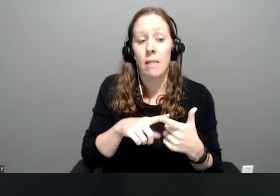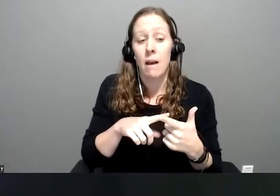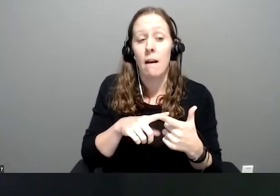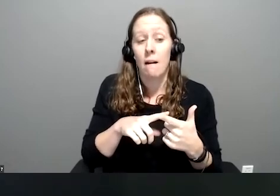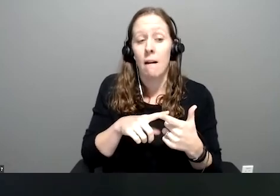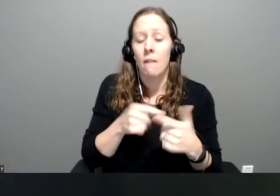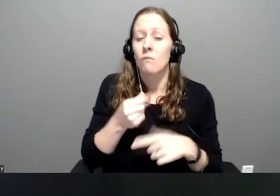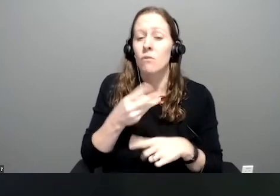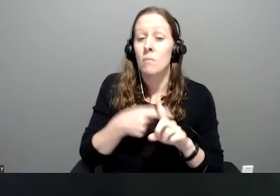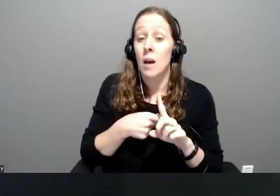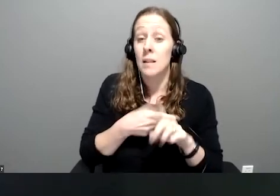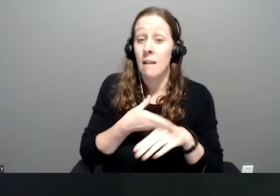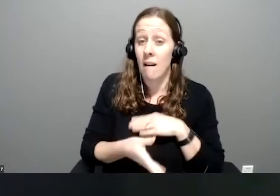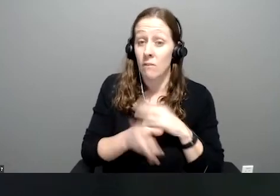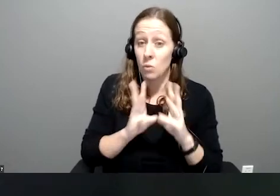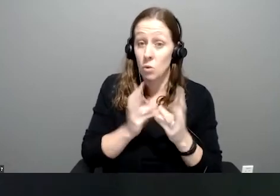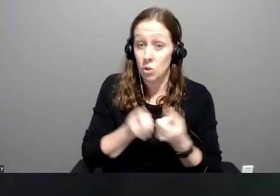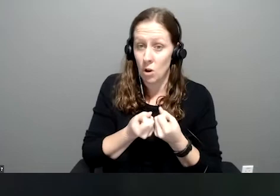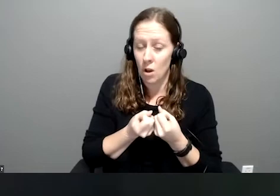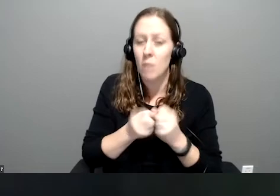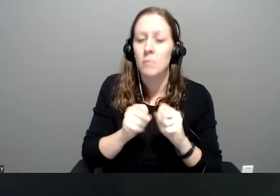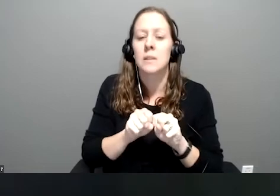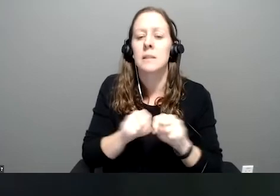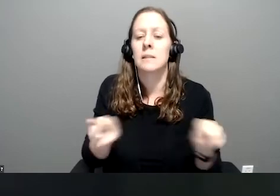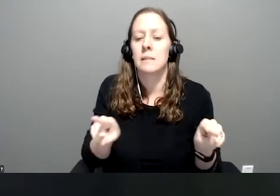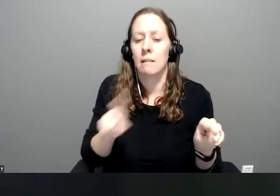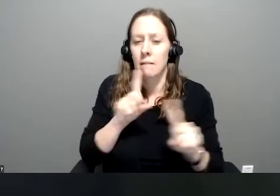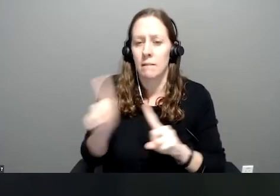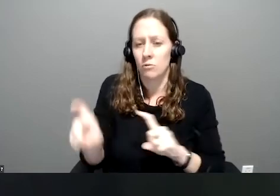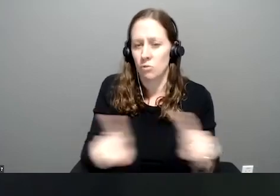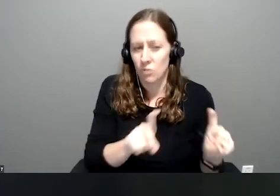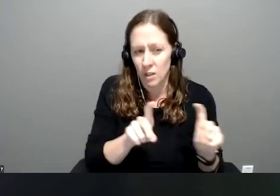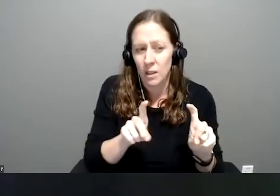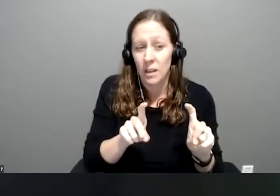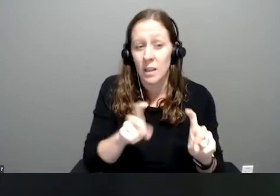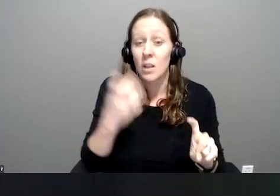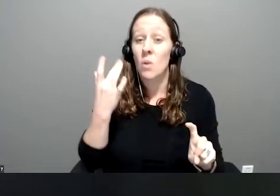a few months after they received the training program. The purpose for the post feedback,